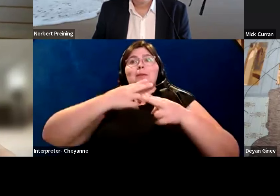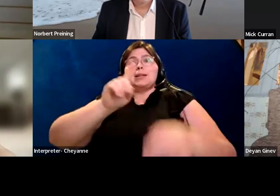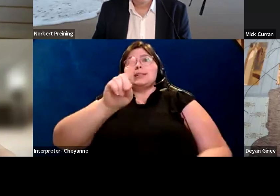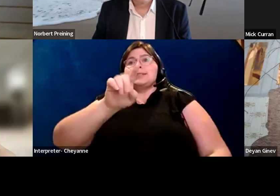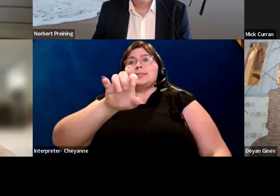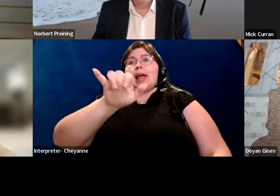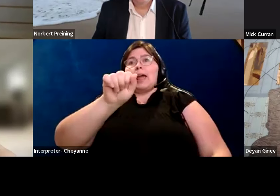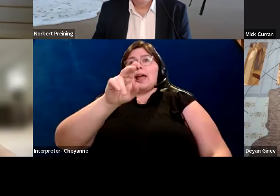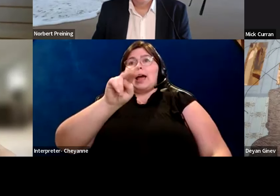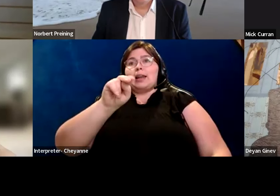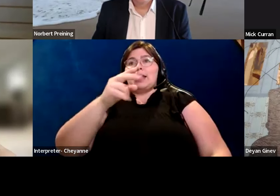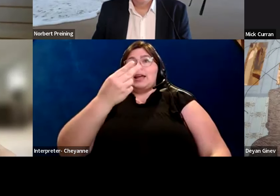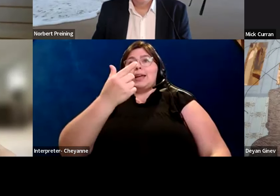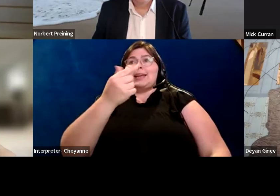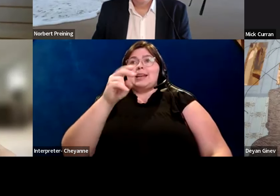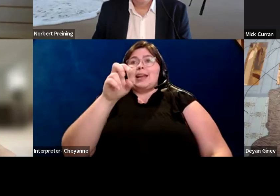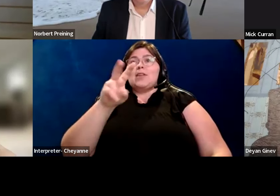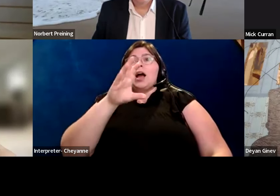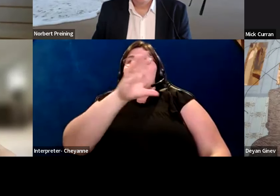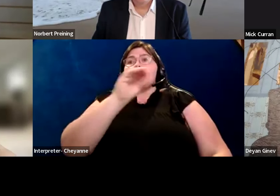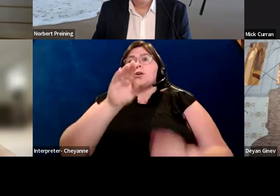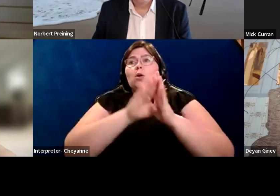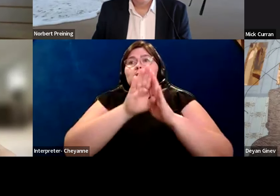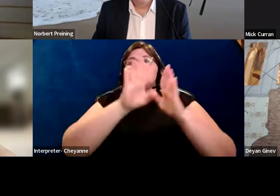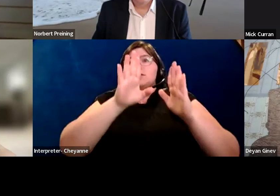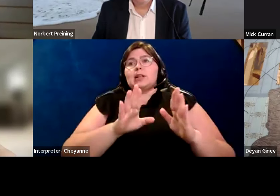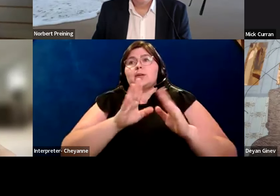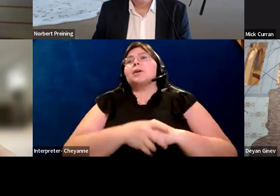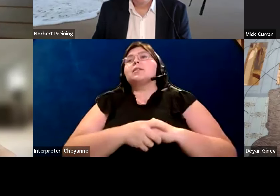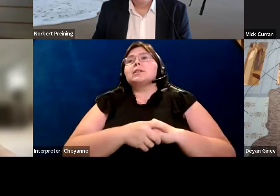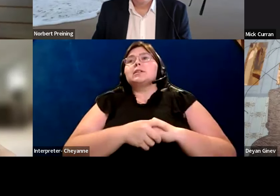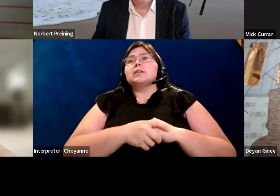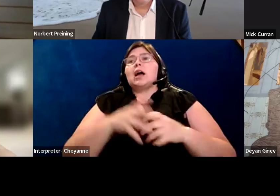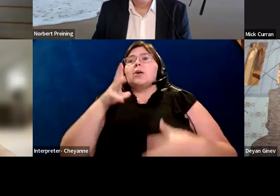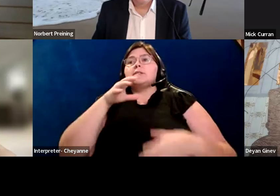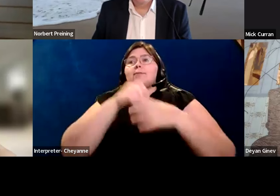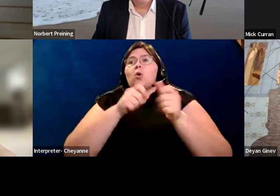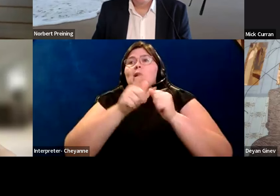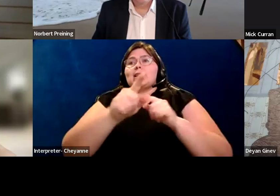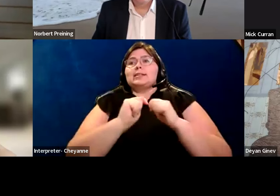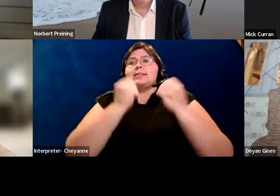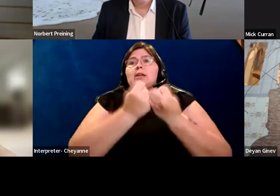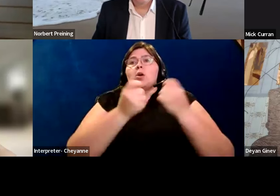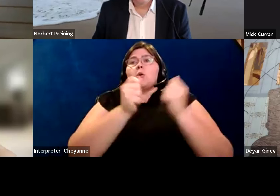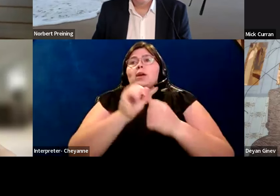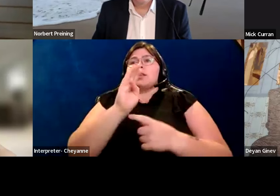I am a co-developer of LaTeXML. And in the last six years I was part of the LaTeXML team with Bruce Miller at the National Institute of Standards